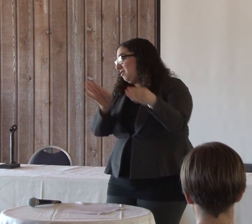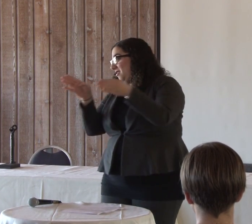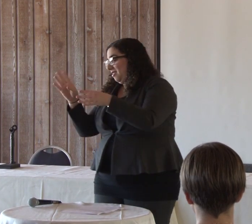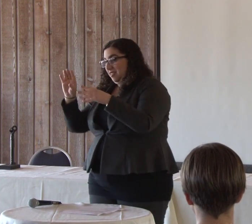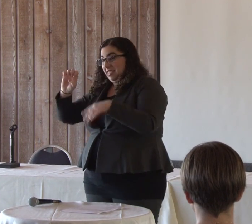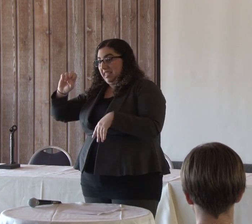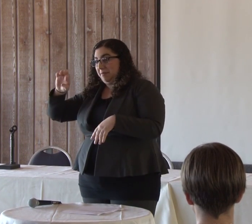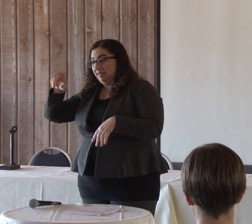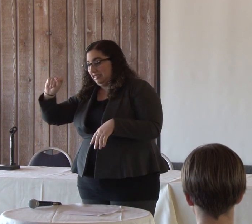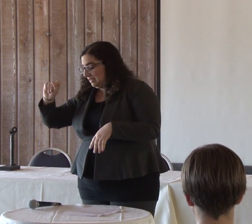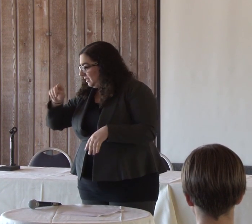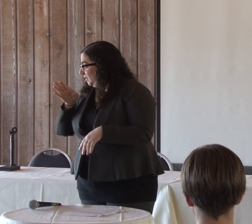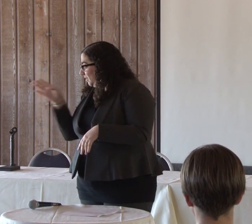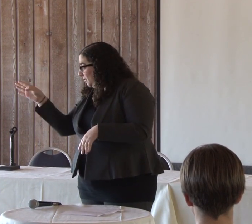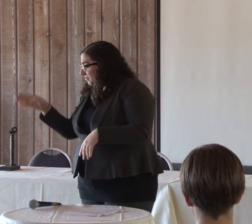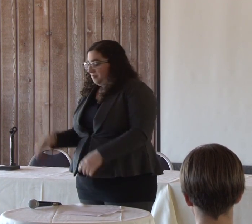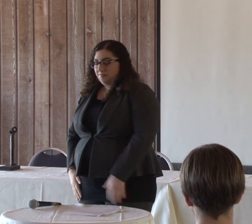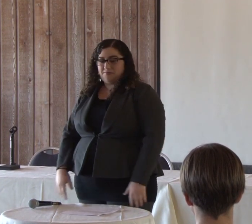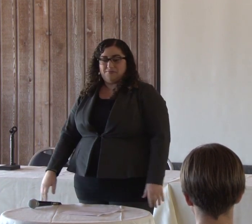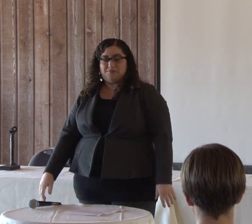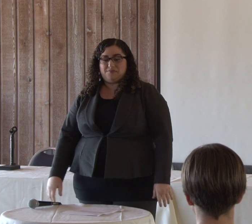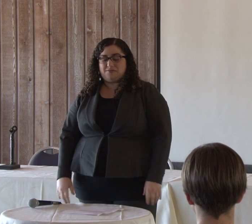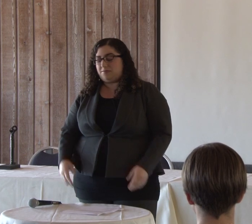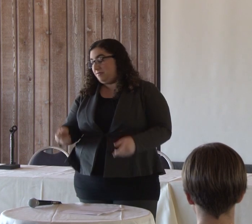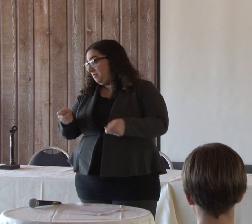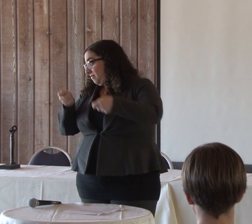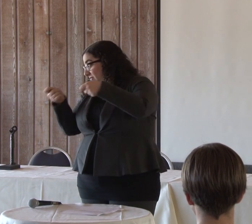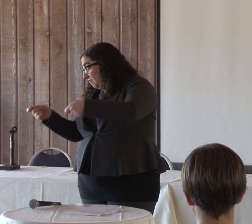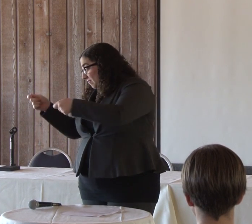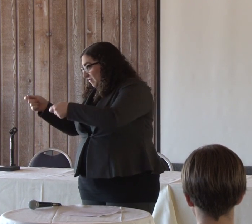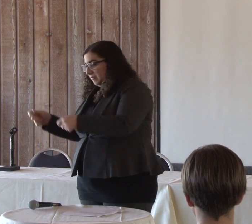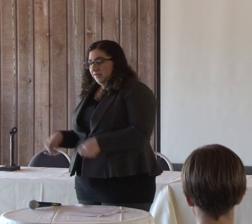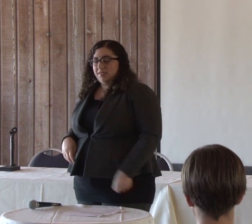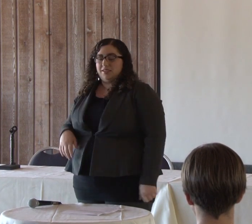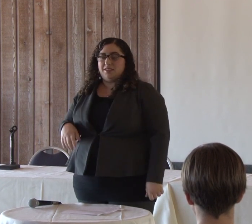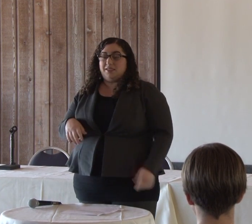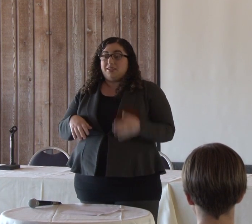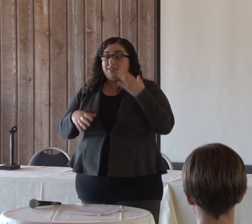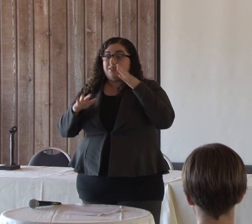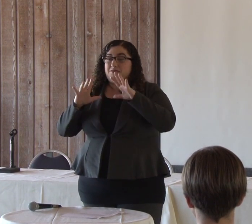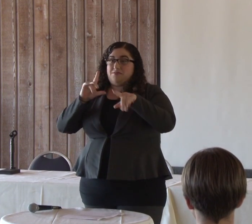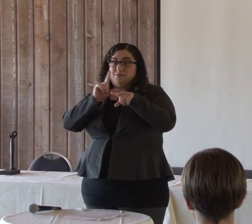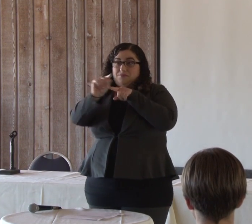And they put me on the stretcher.And then the other EMT were showing me